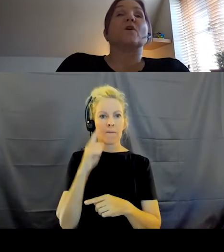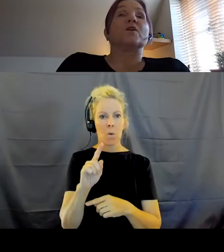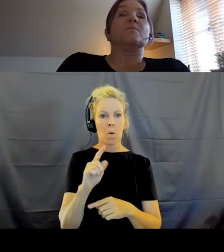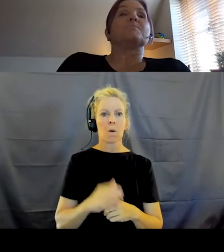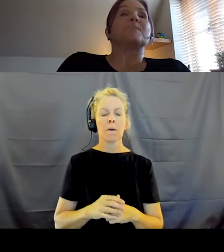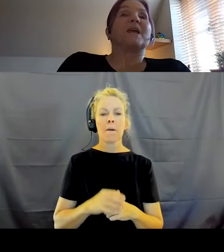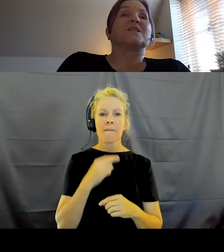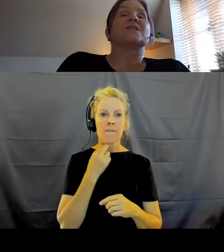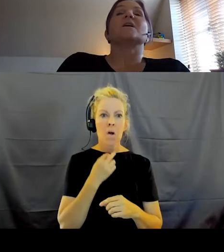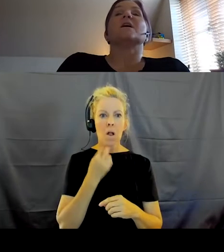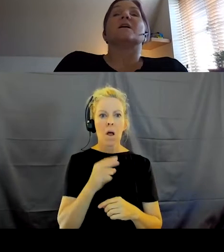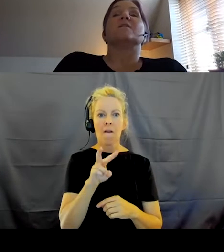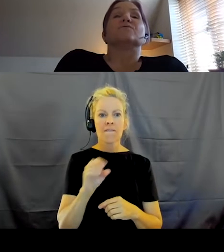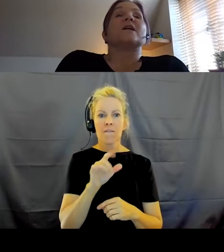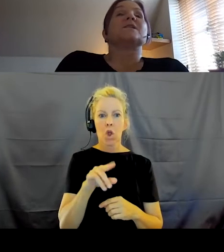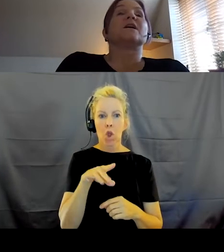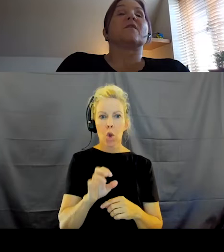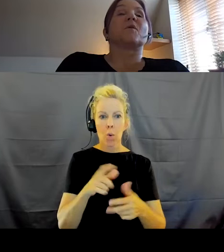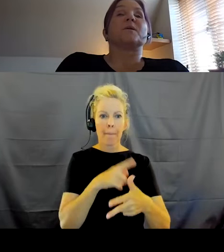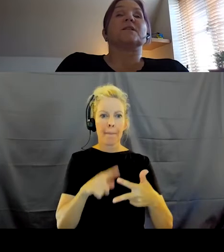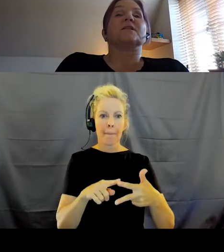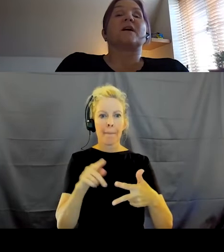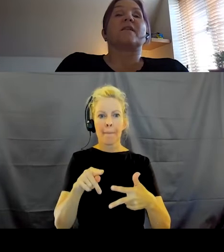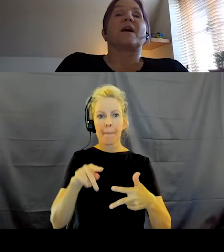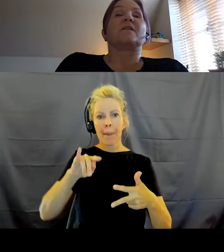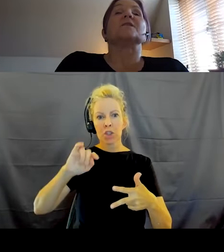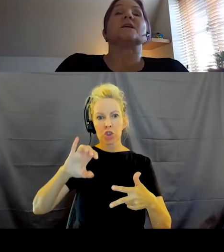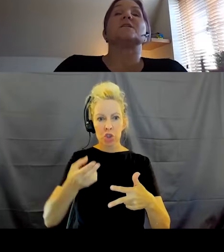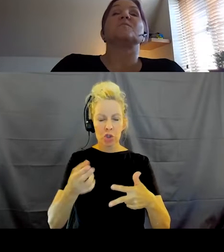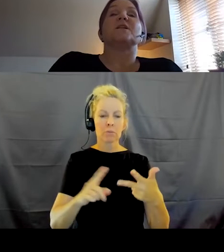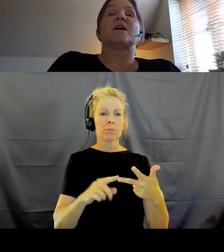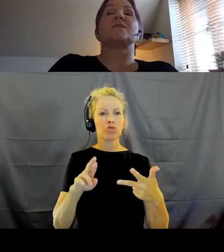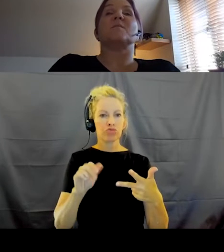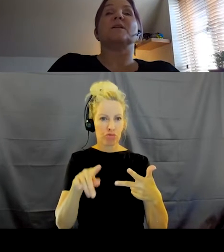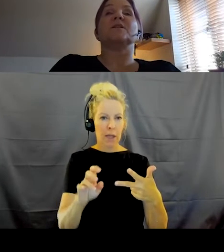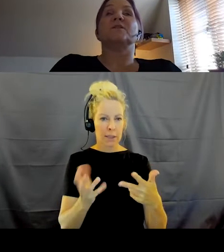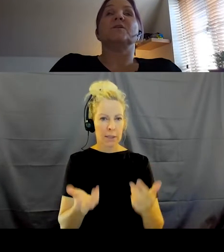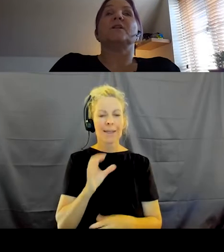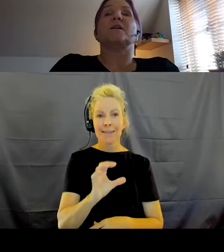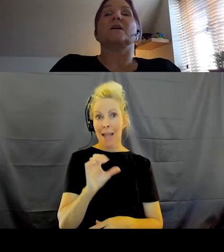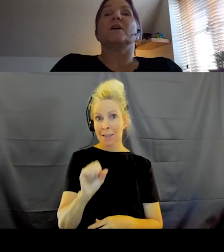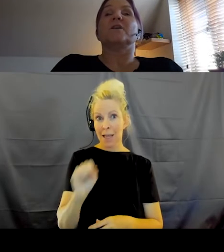volume, pitch, rate, and other property is like that. And CSS speech has the ability to do that.